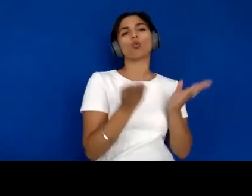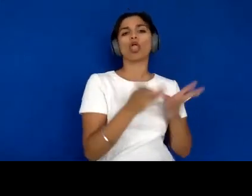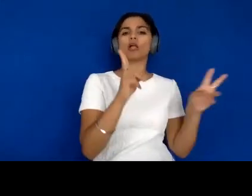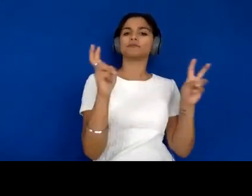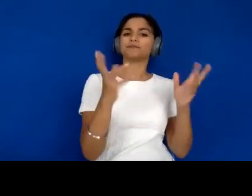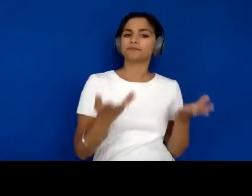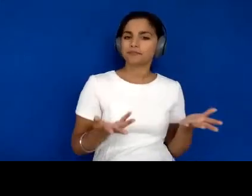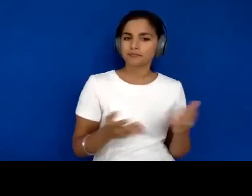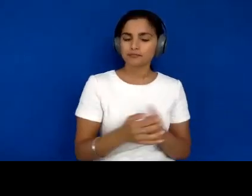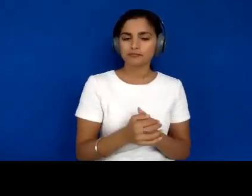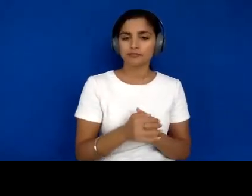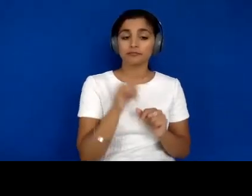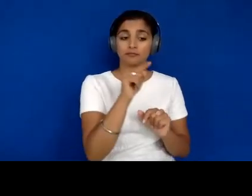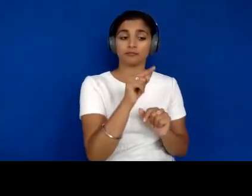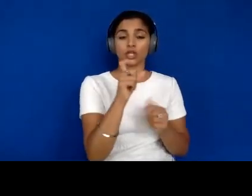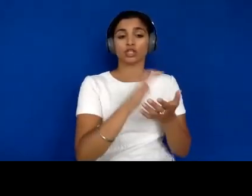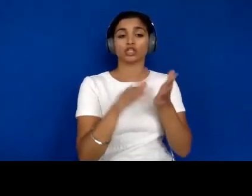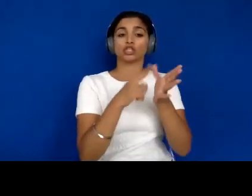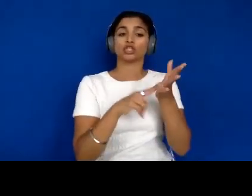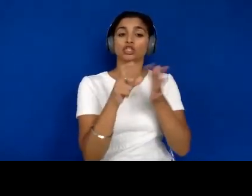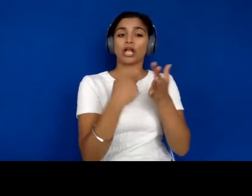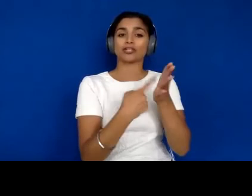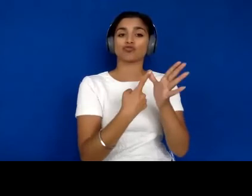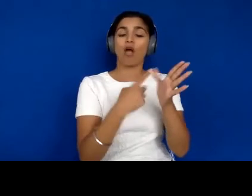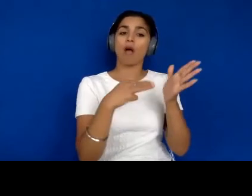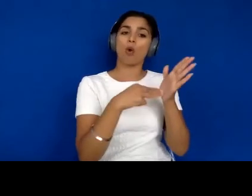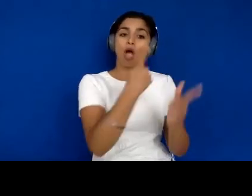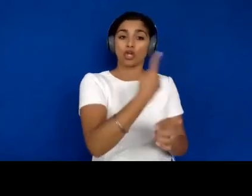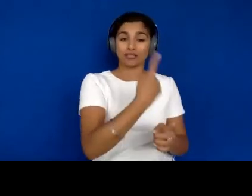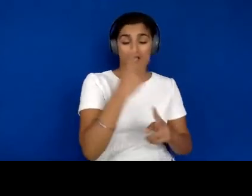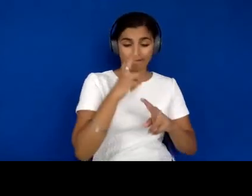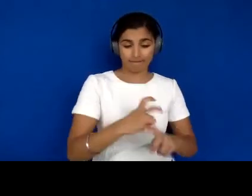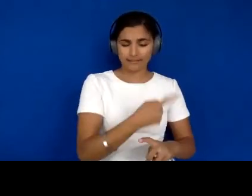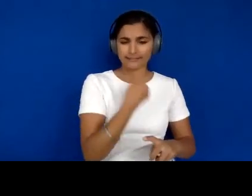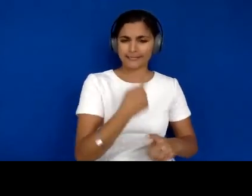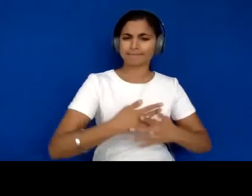strategies qualify unknown Occidental other insight and a structural